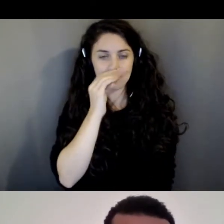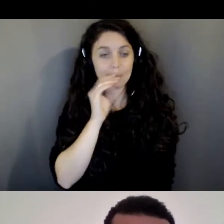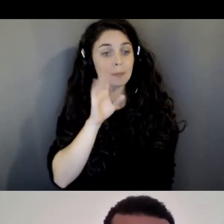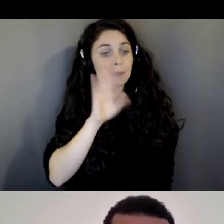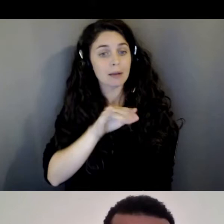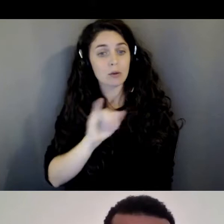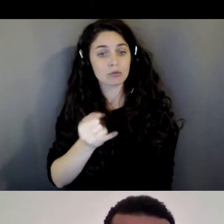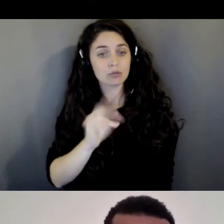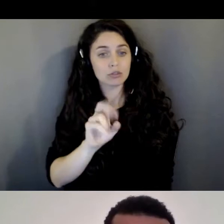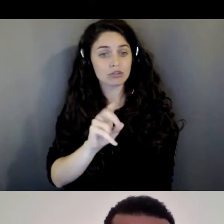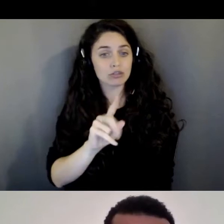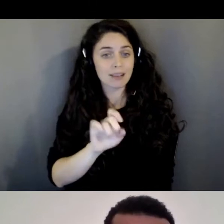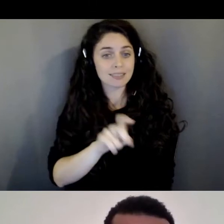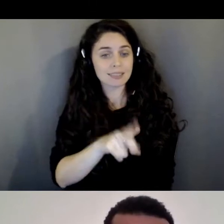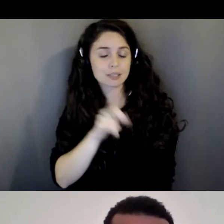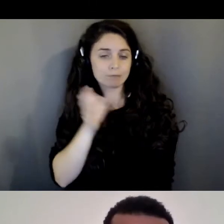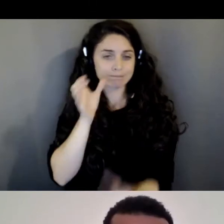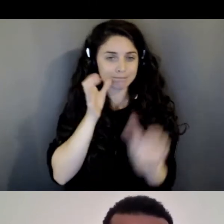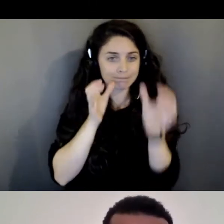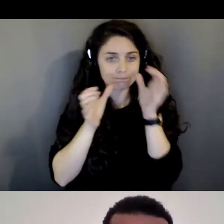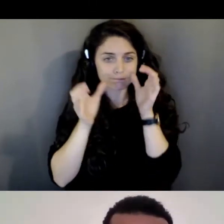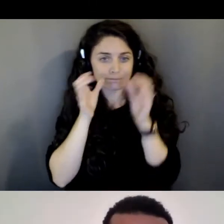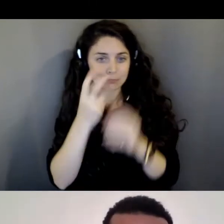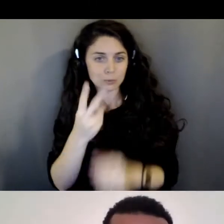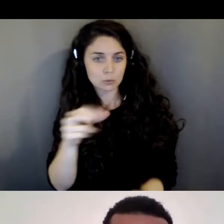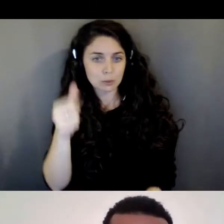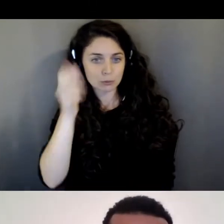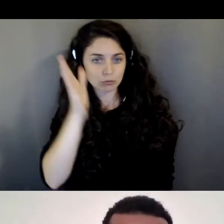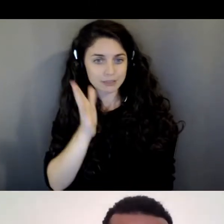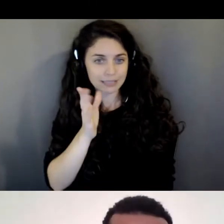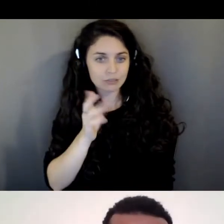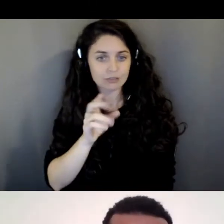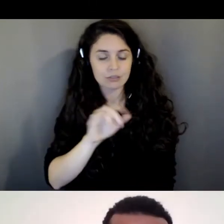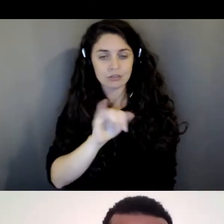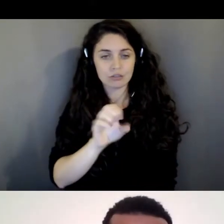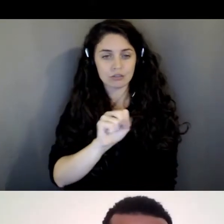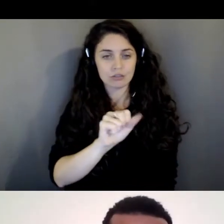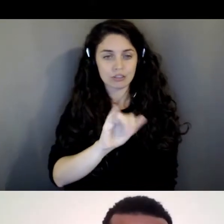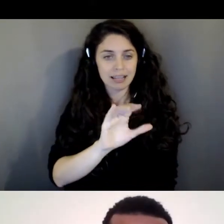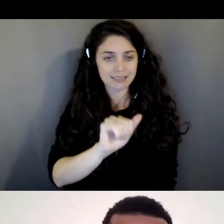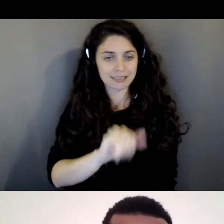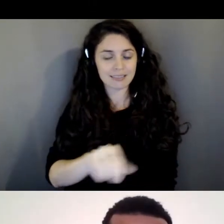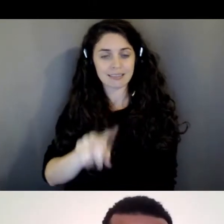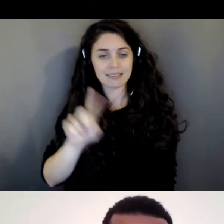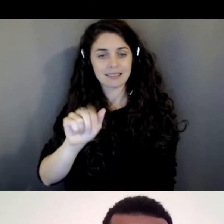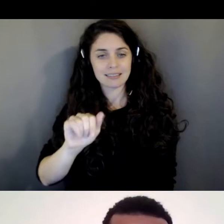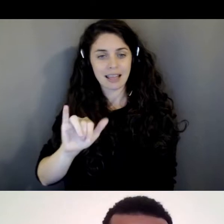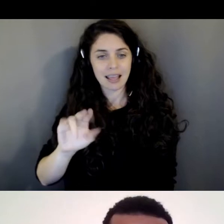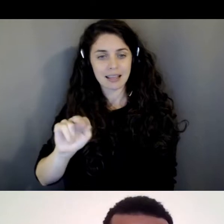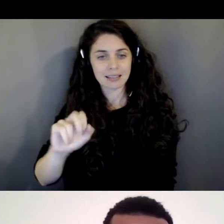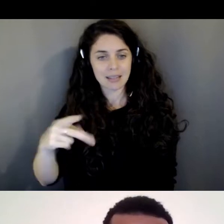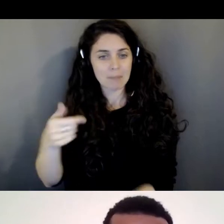other guest presenters, Jessica and Zeynep, who is also an international student with a disability,